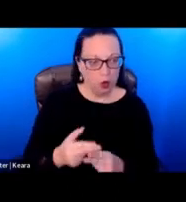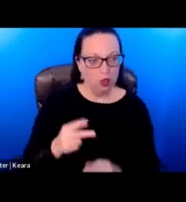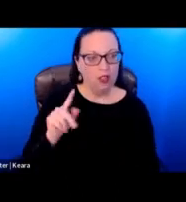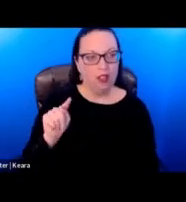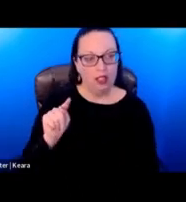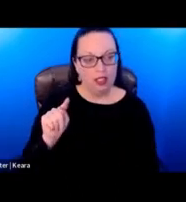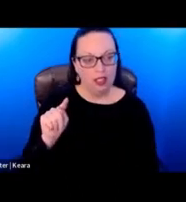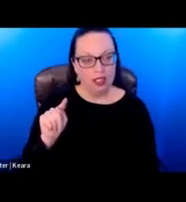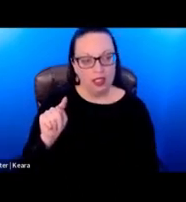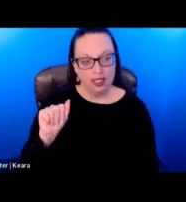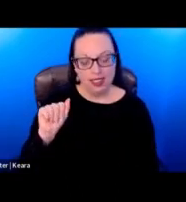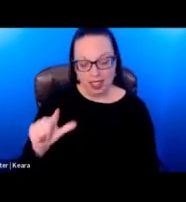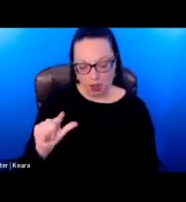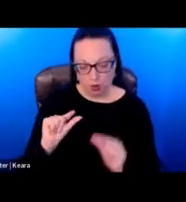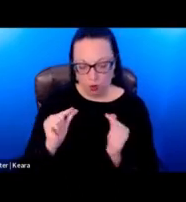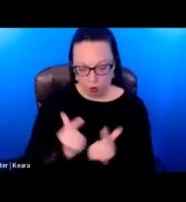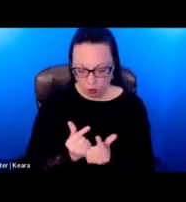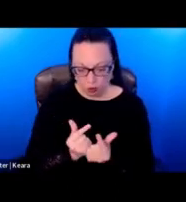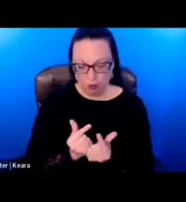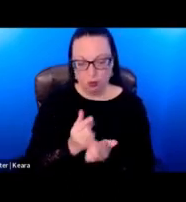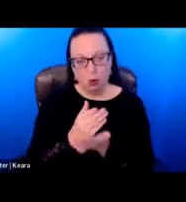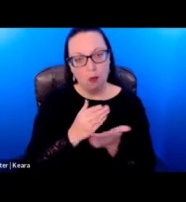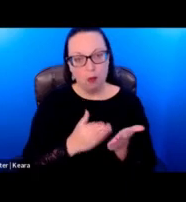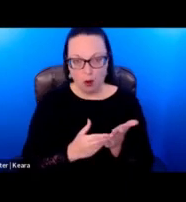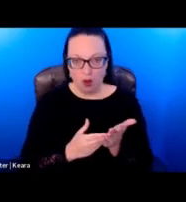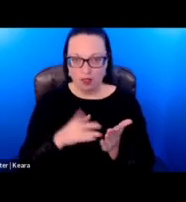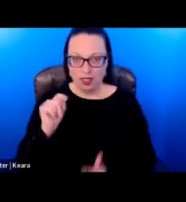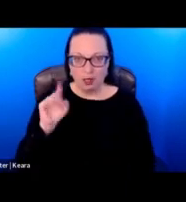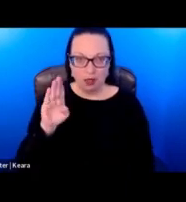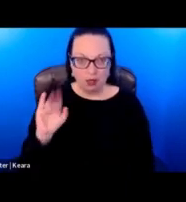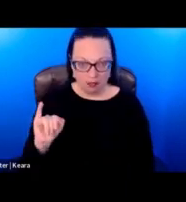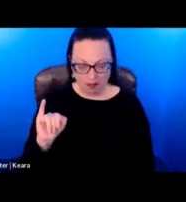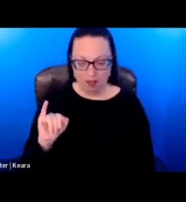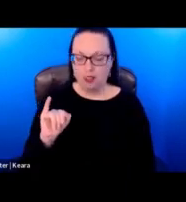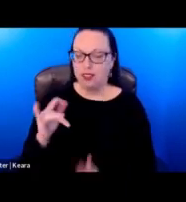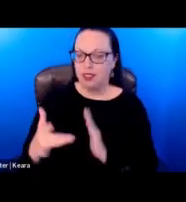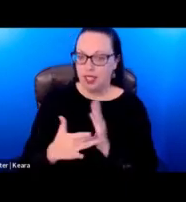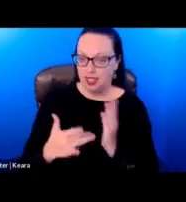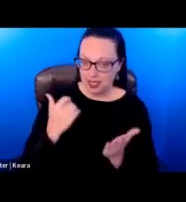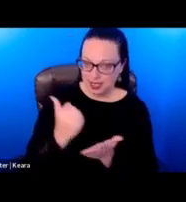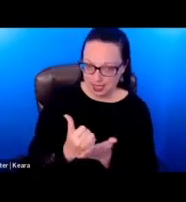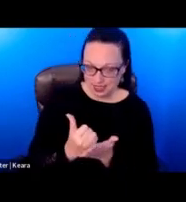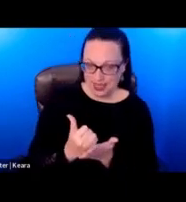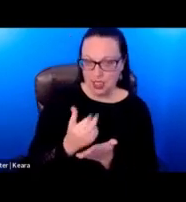Traumatic Brain Injury, Technical Assistance and Resource Center TARC that the